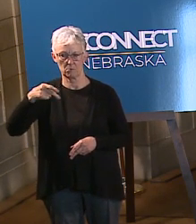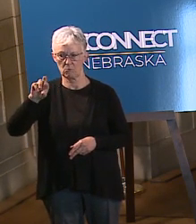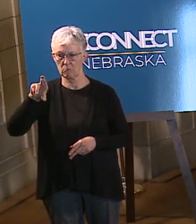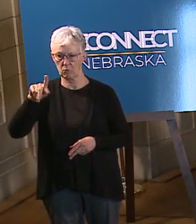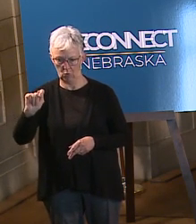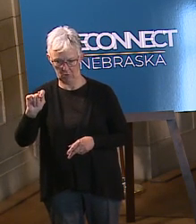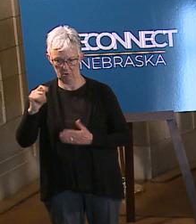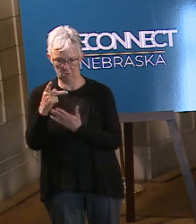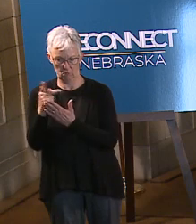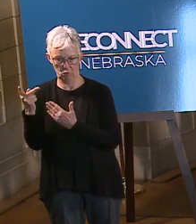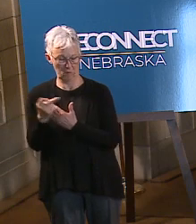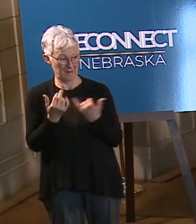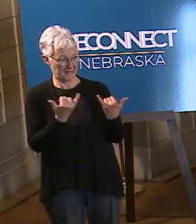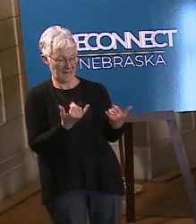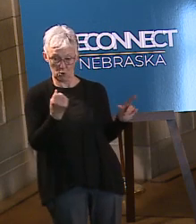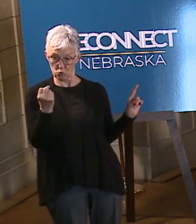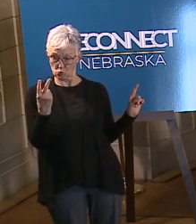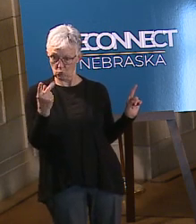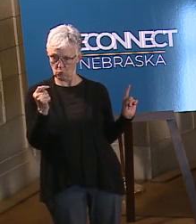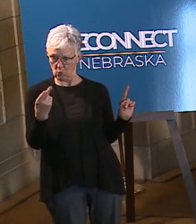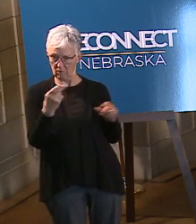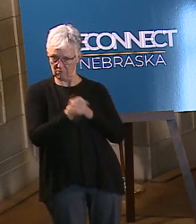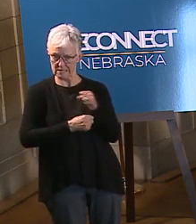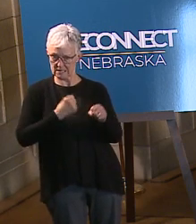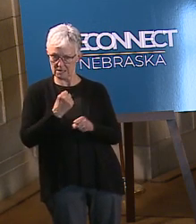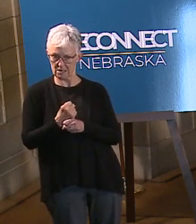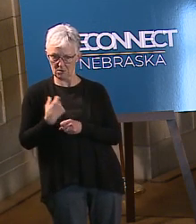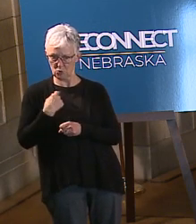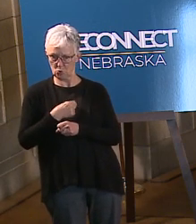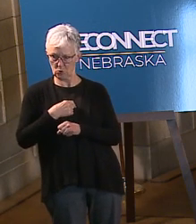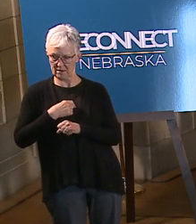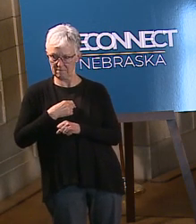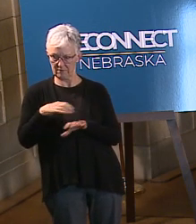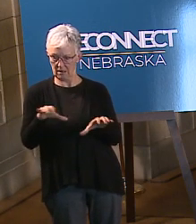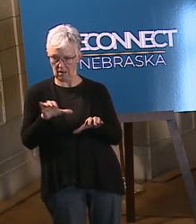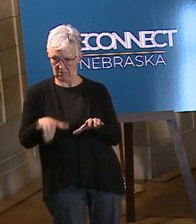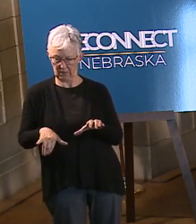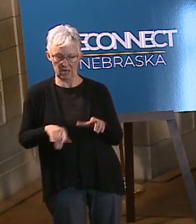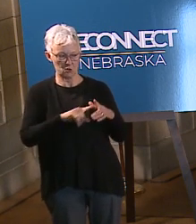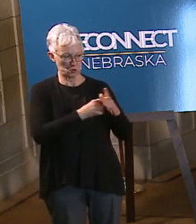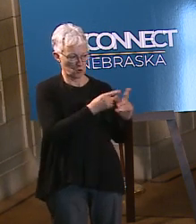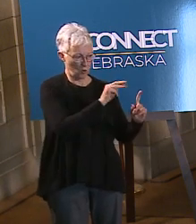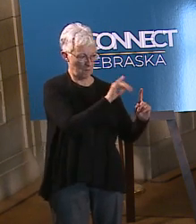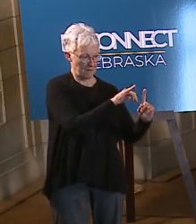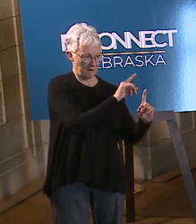GOVERNOR ALREADY MENTIONED IT, IT'S THE NEBRASKA PASSPORT PROGRAM, IN IT'S 12TH YEAR THIS